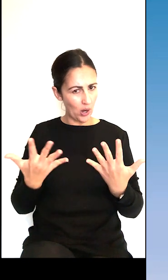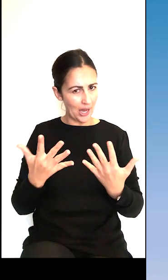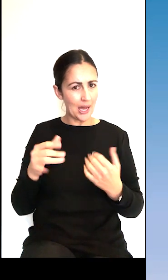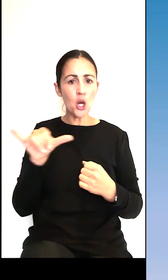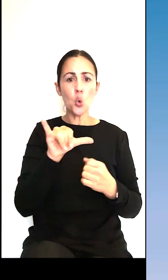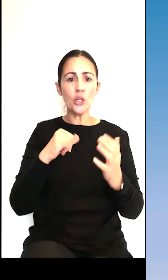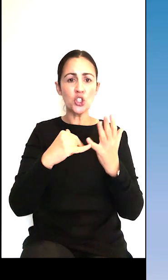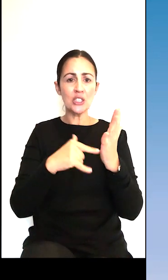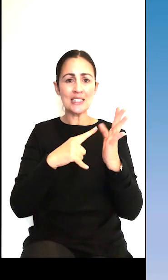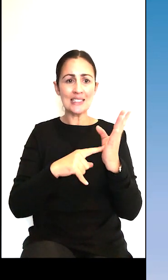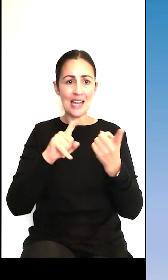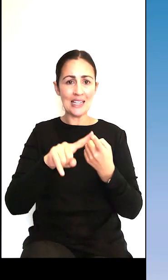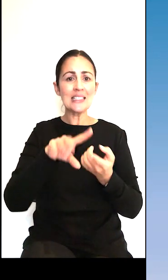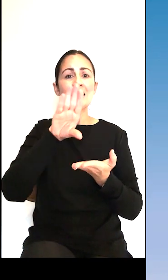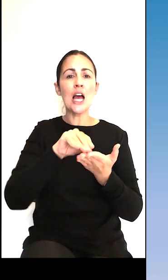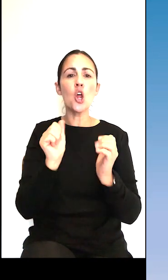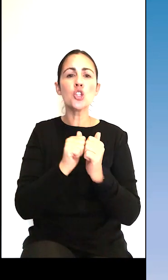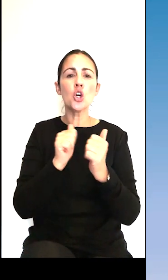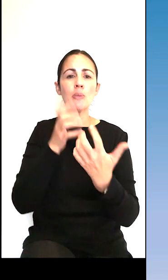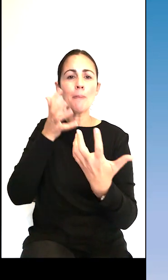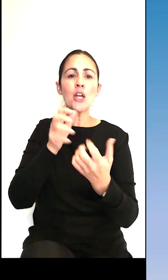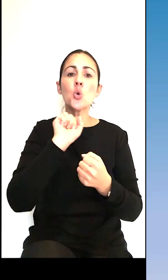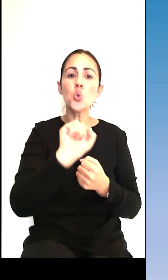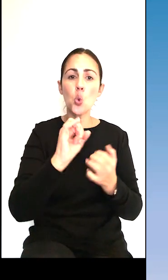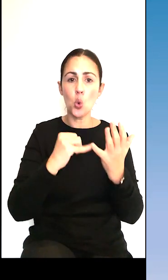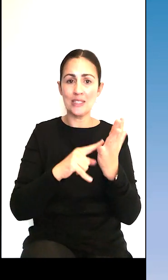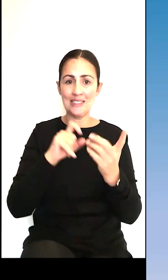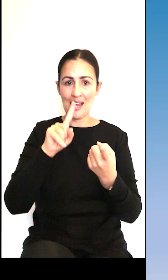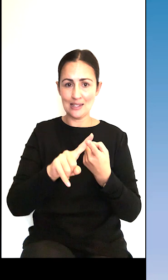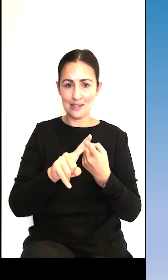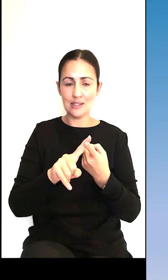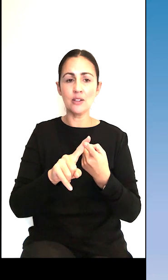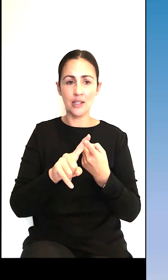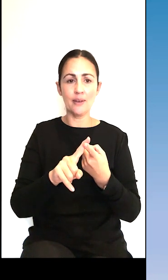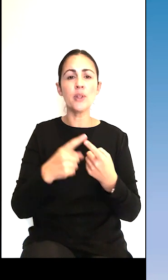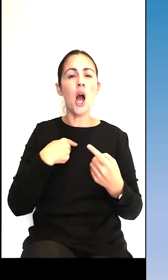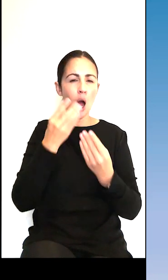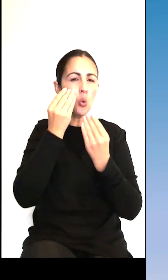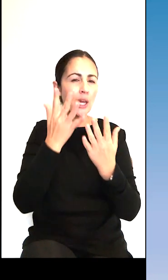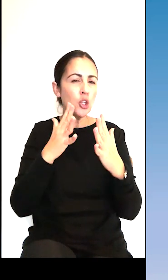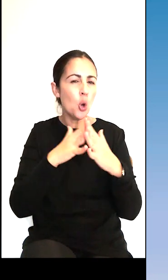and you can download the documents to create your plan. And this website will be given at the end of the webinar.